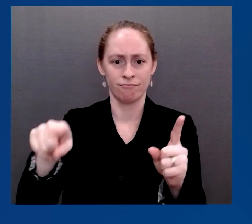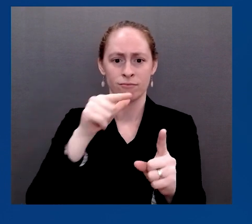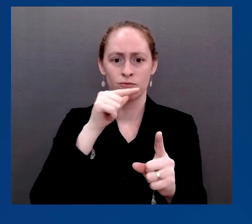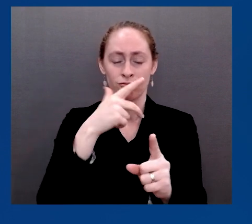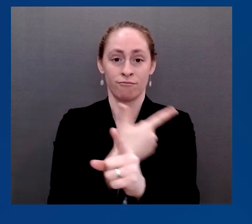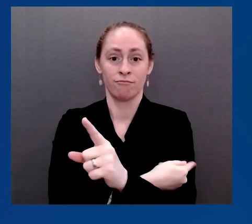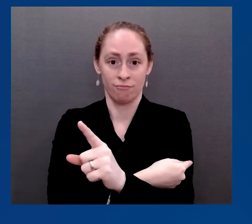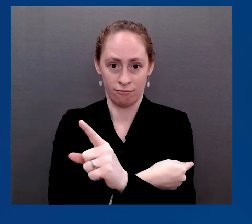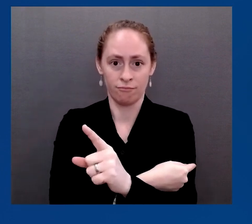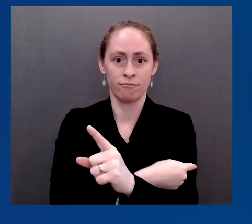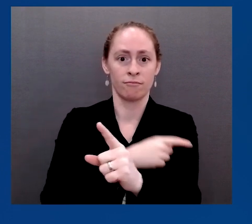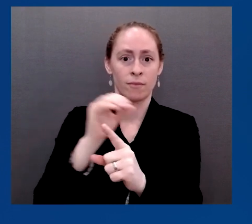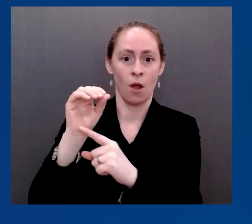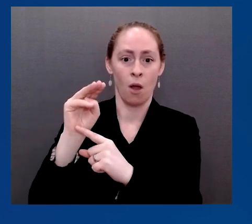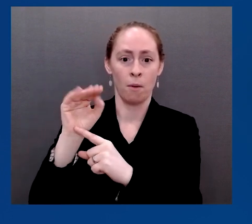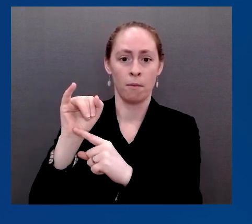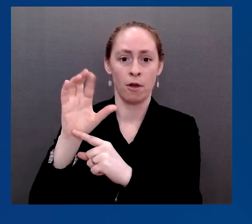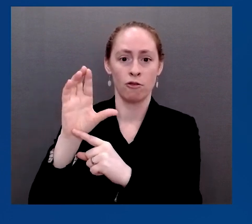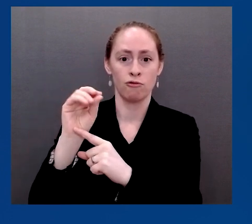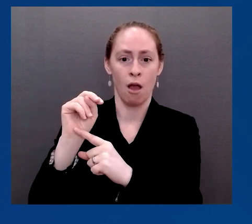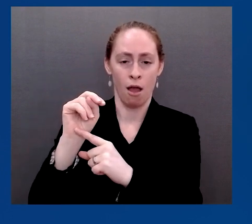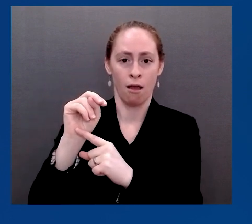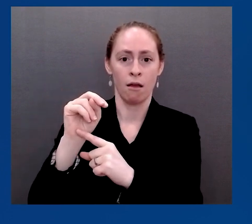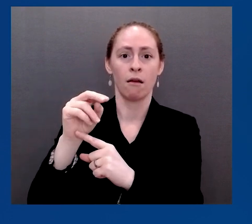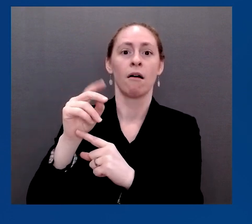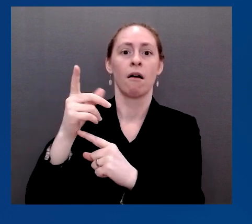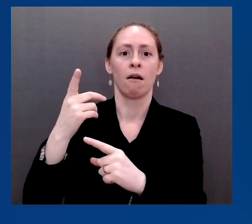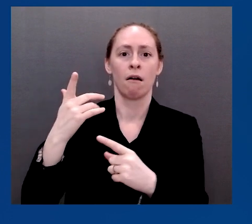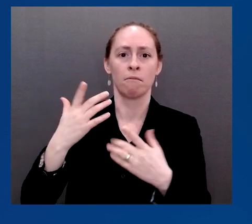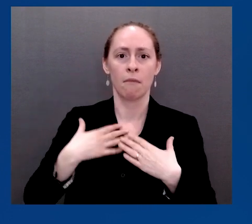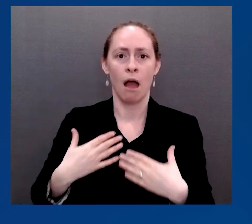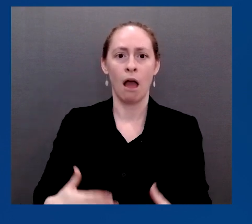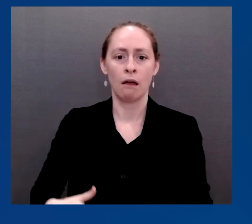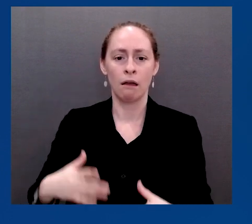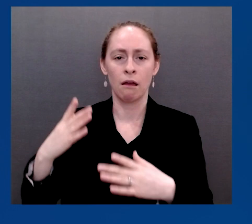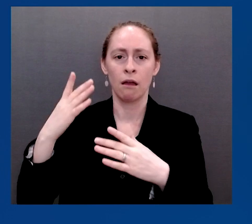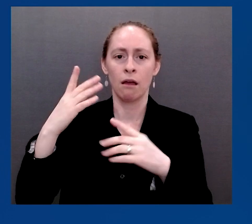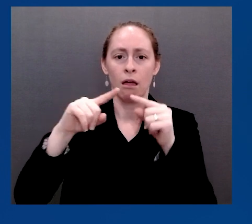you get protection at 90 percent with Omicron,